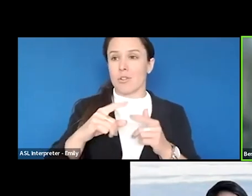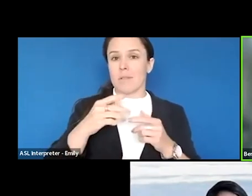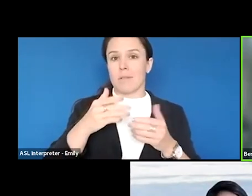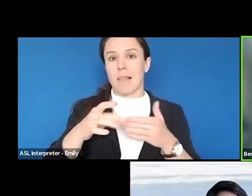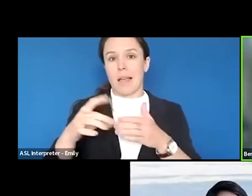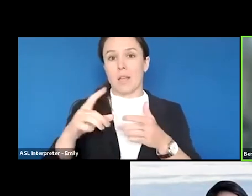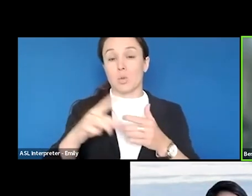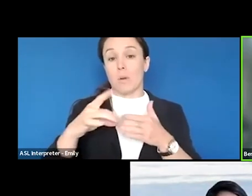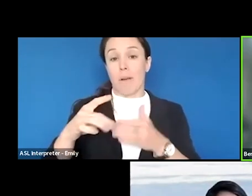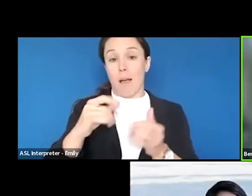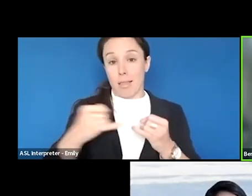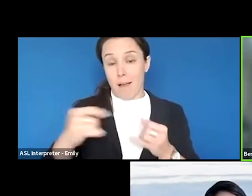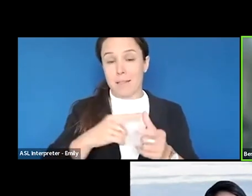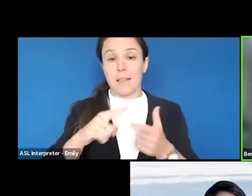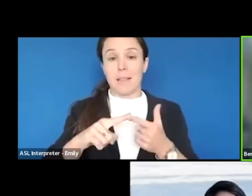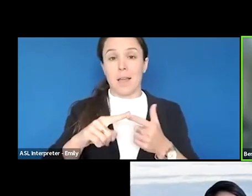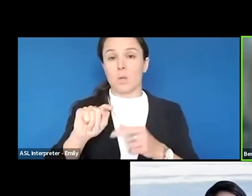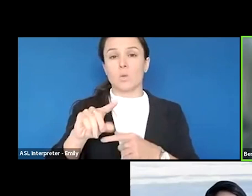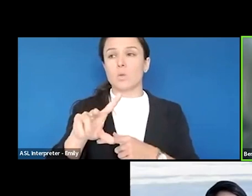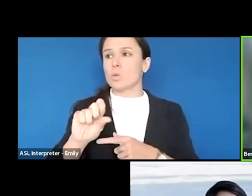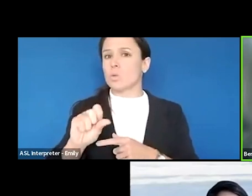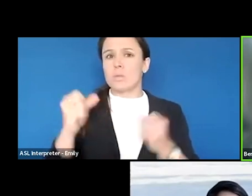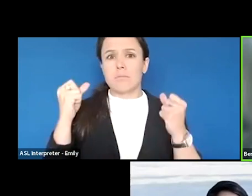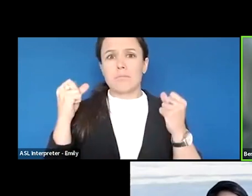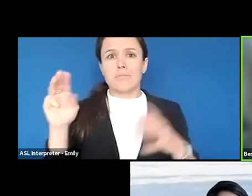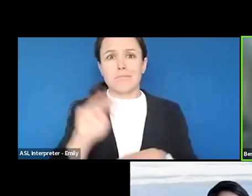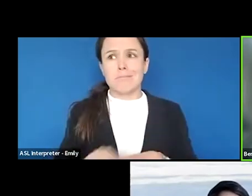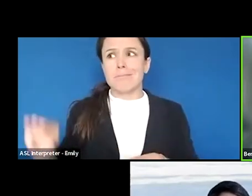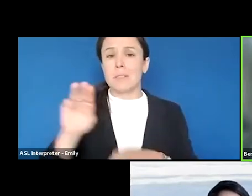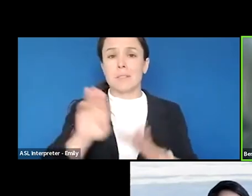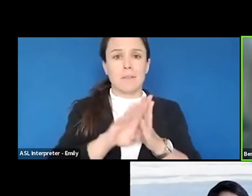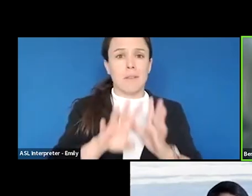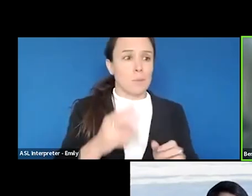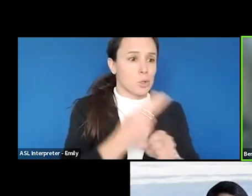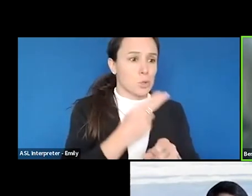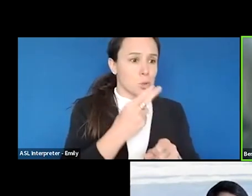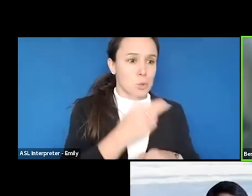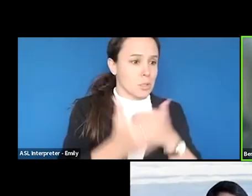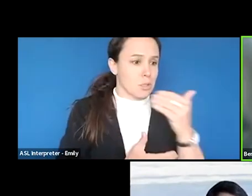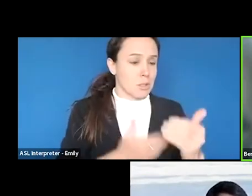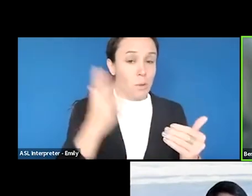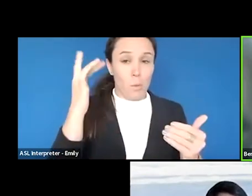that millions of developers use so that billions of people could use the -- the -- the online